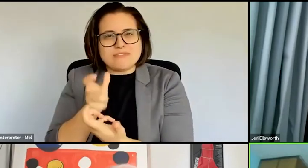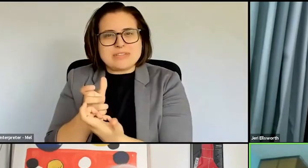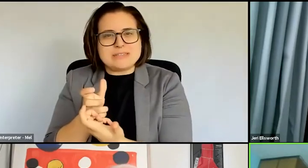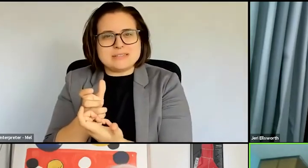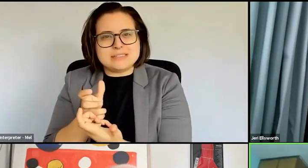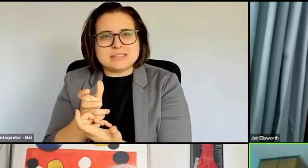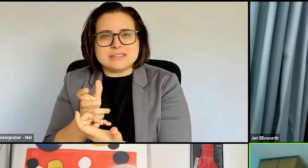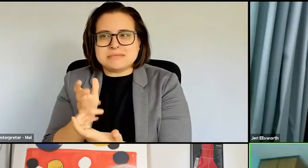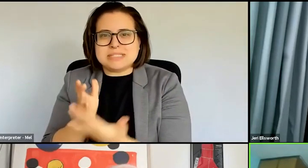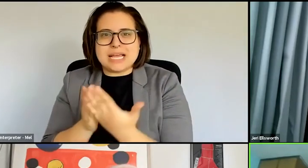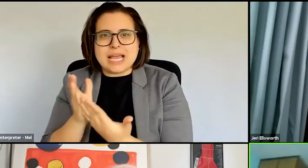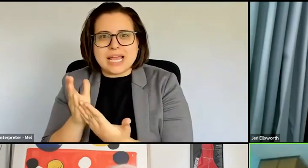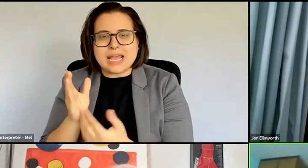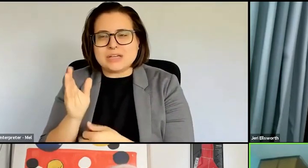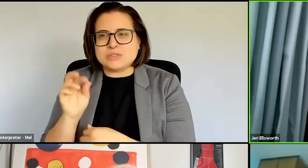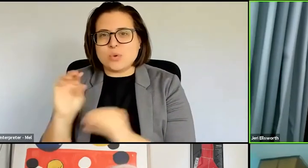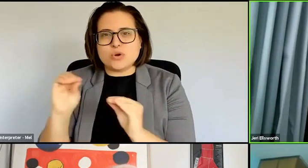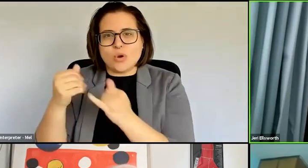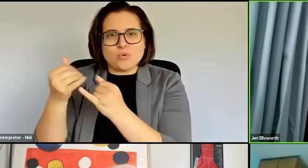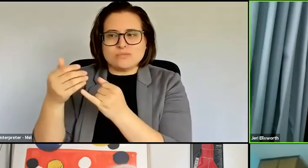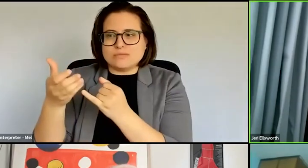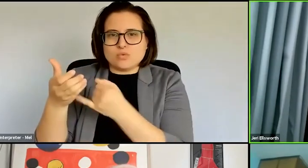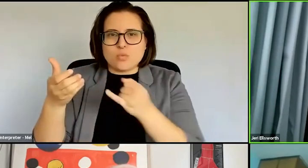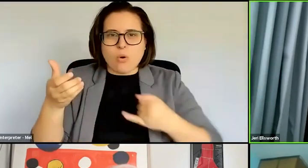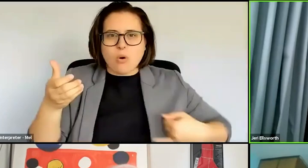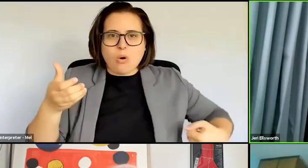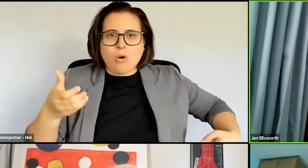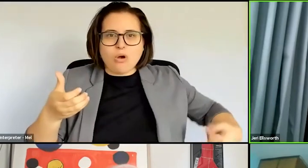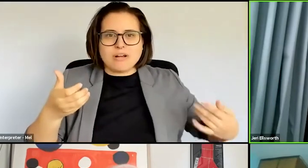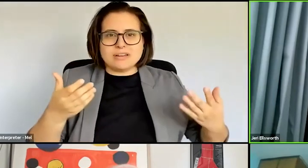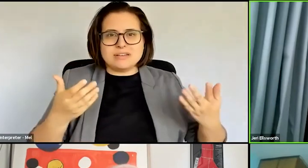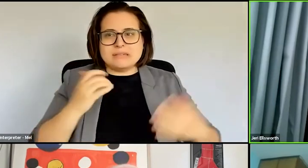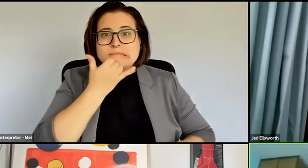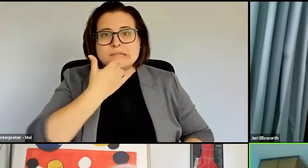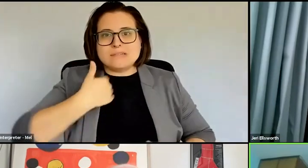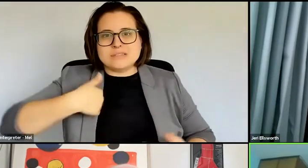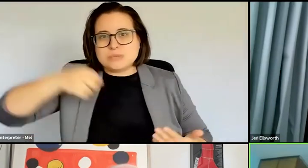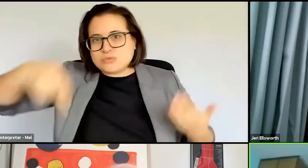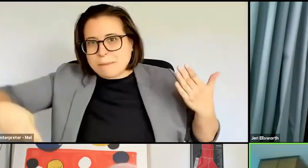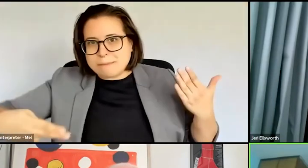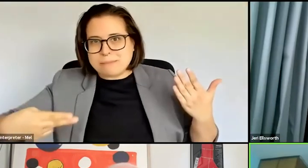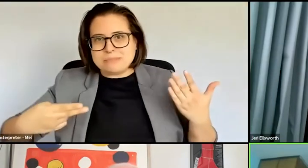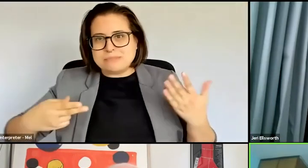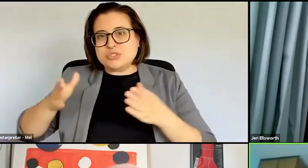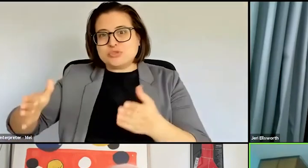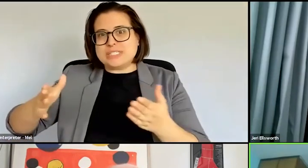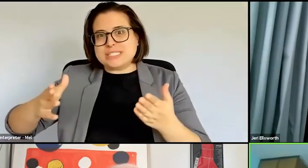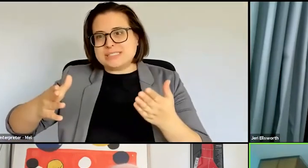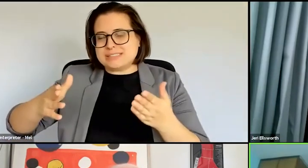we can drop a twelve hundred dollar device down a drain in a street but. It's good business What?